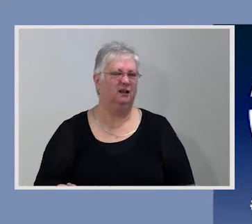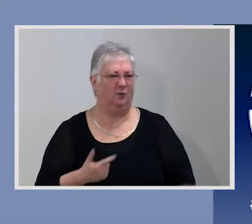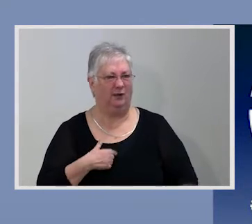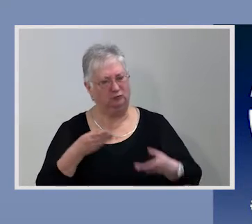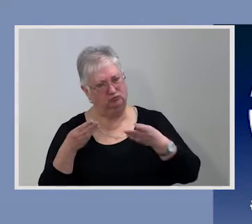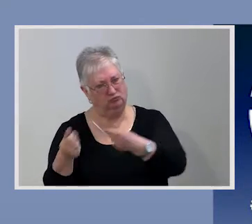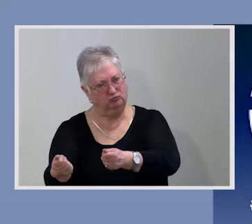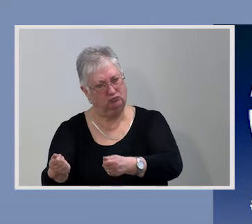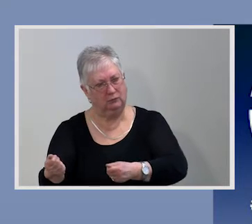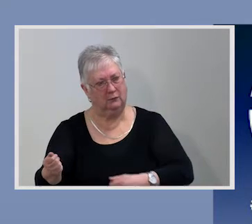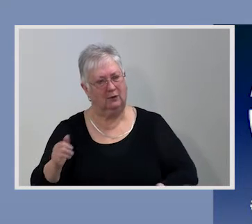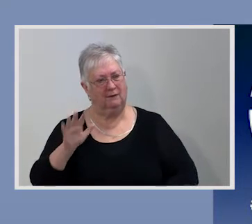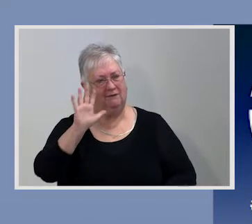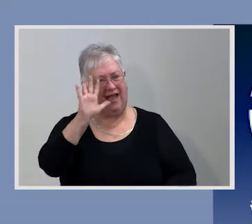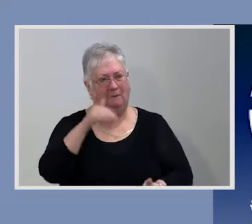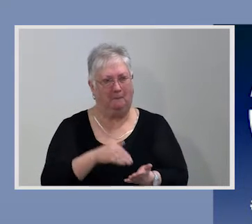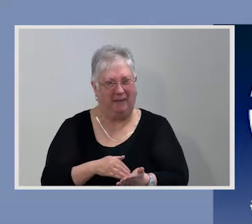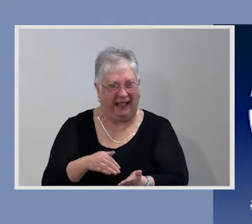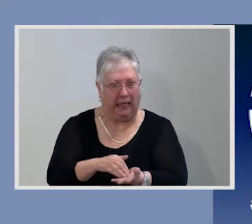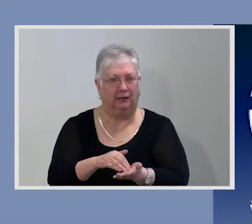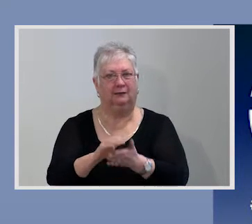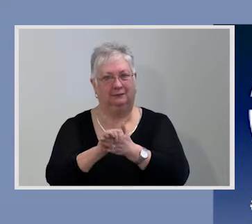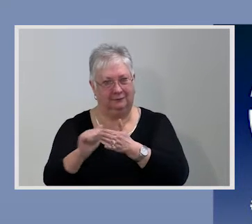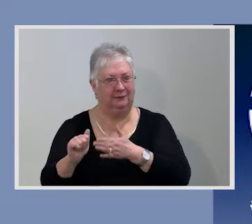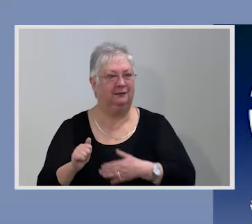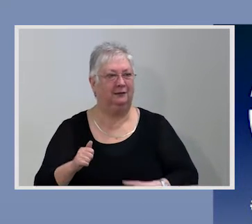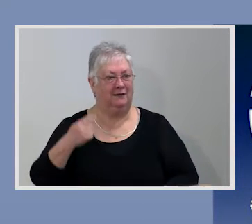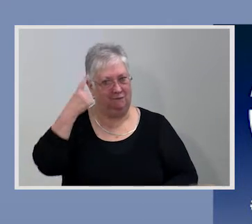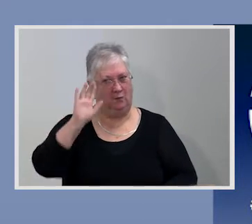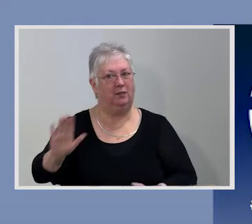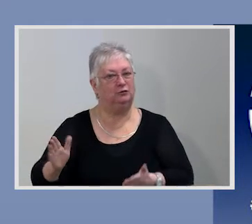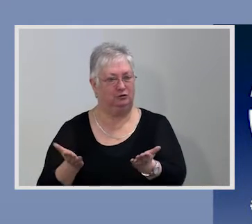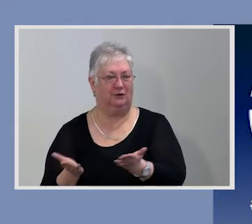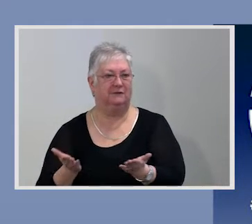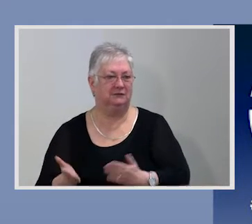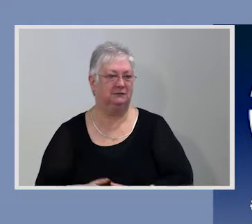DEPARTMENT FOR THEIR SERVICES AND WE SPENT 5.7 MILLION